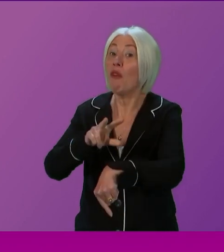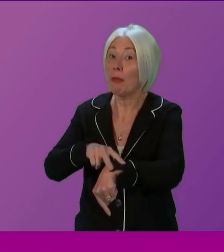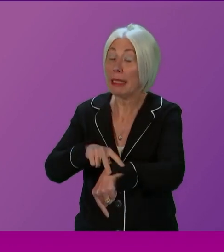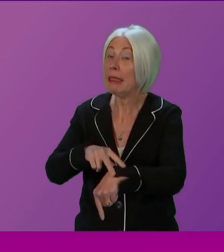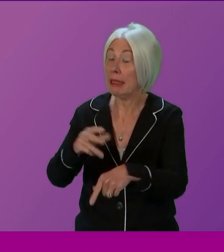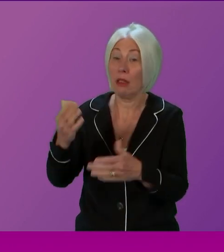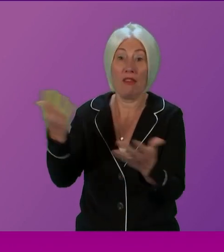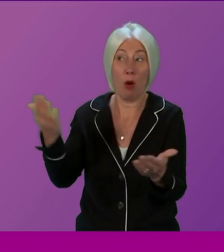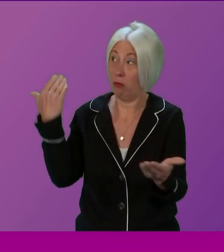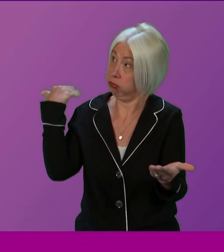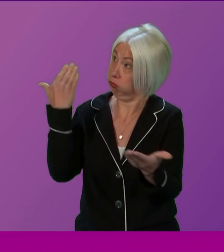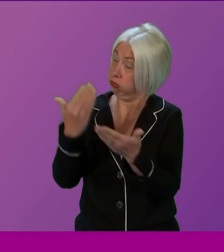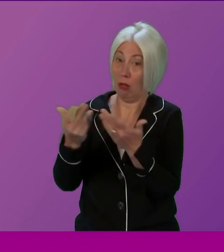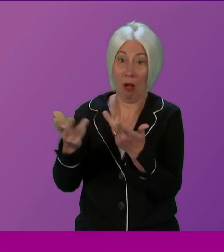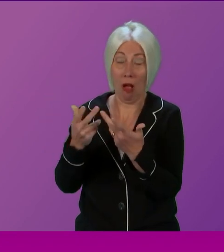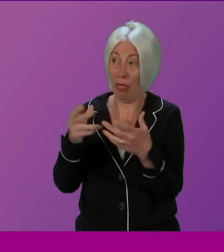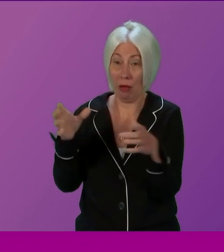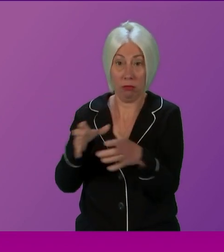previous Scottish Administrations—the number is higher proportionately